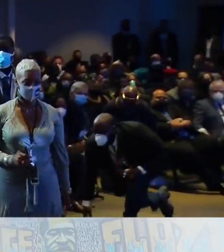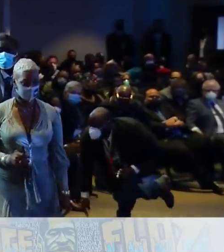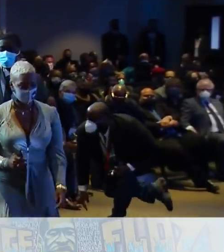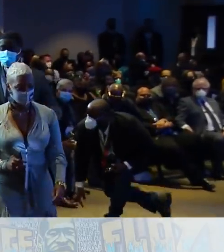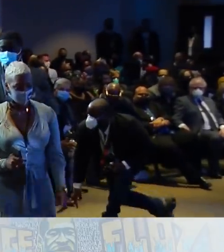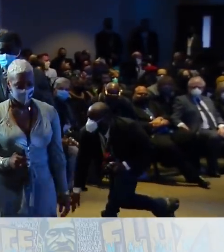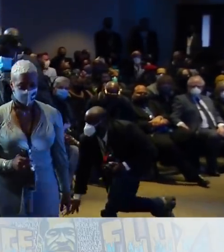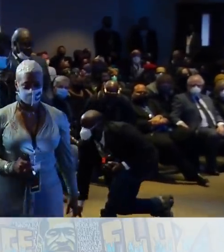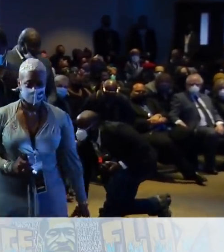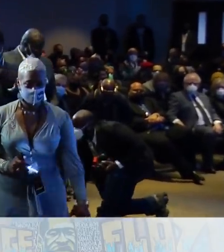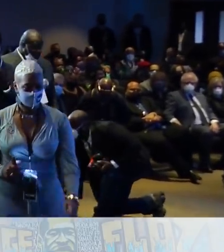PLEASE COME UP, FAMILY.